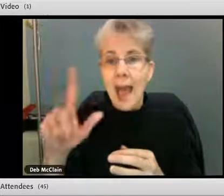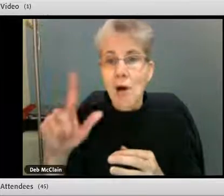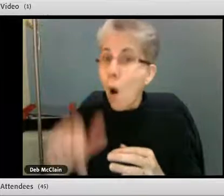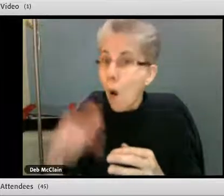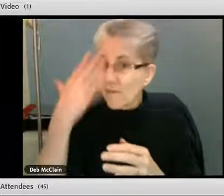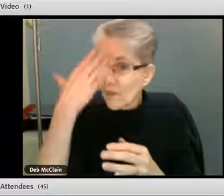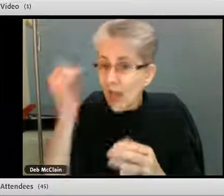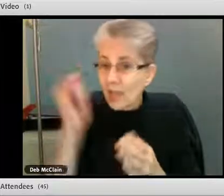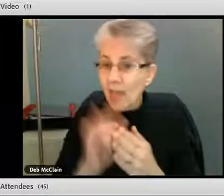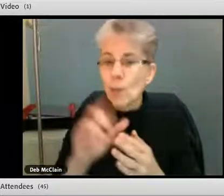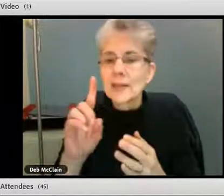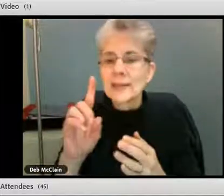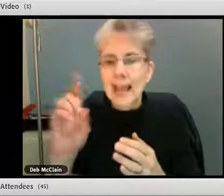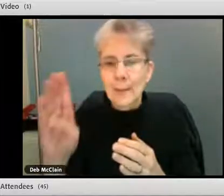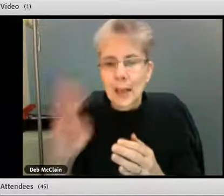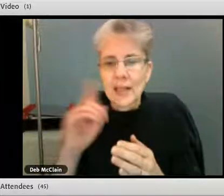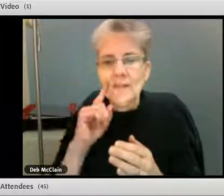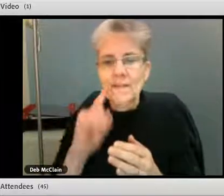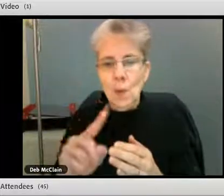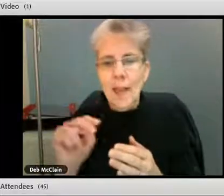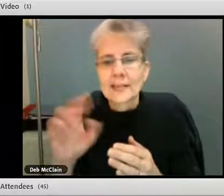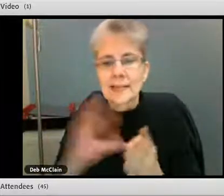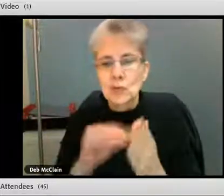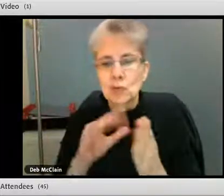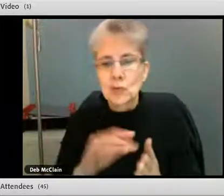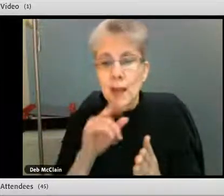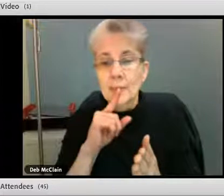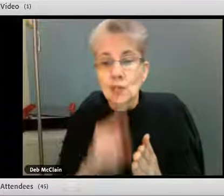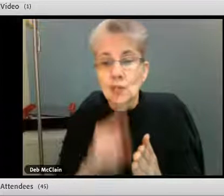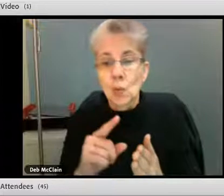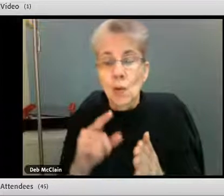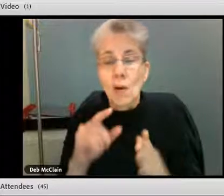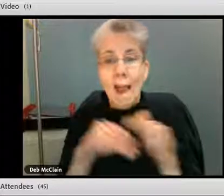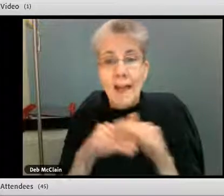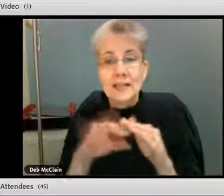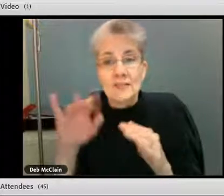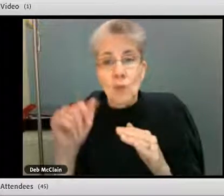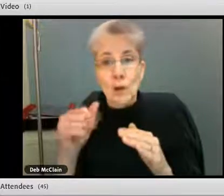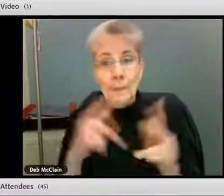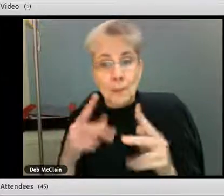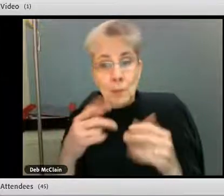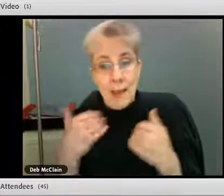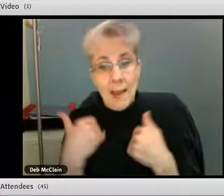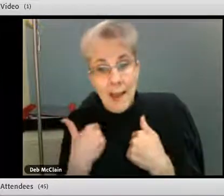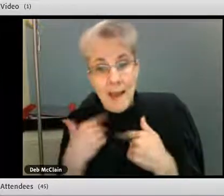I'm not sure what kind of access Florida people will have, but I've been able to continue